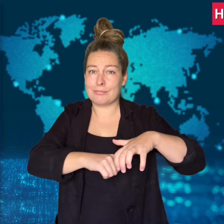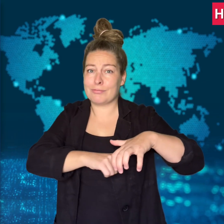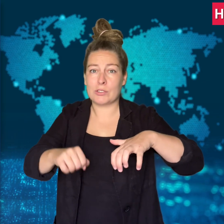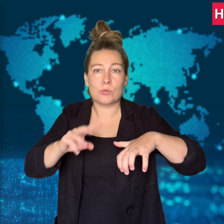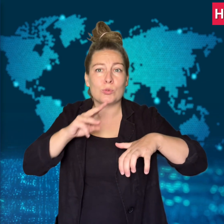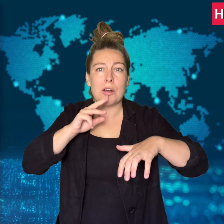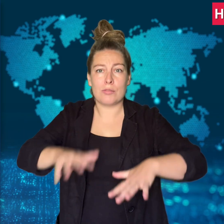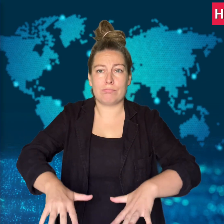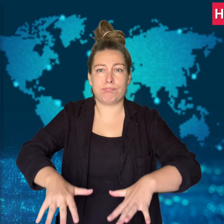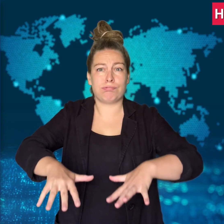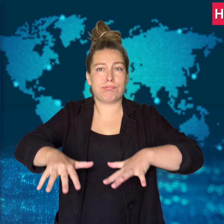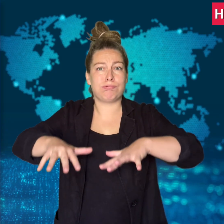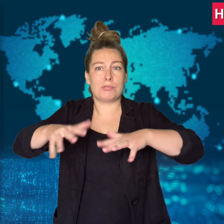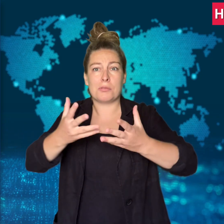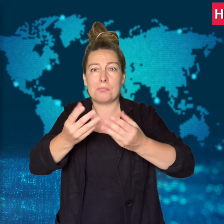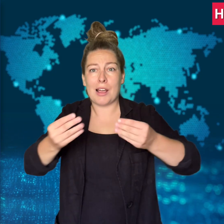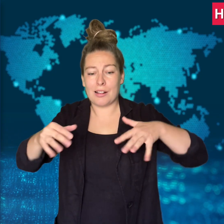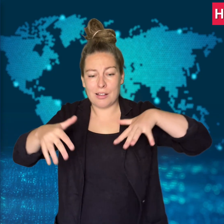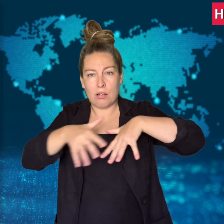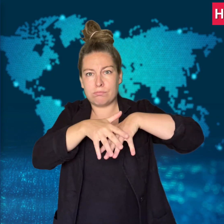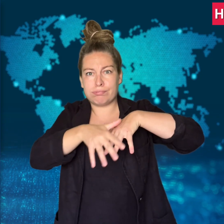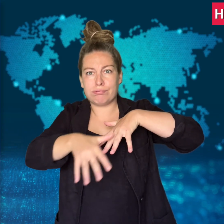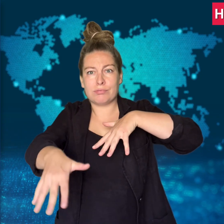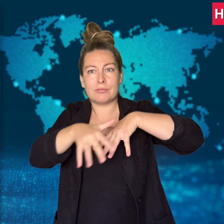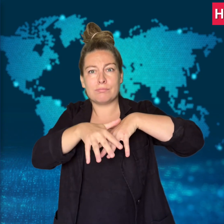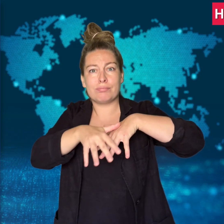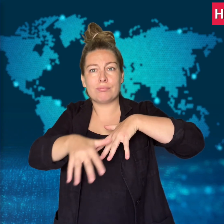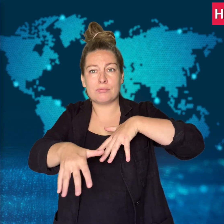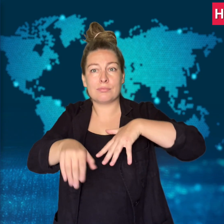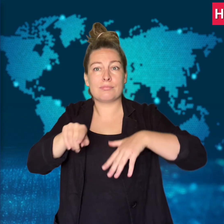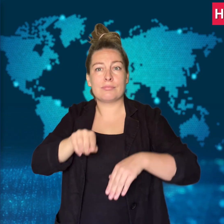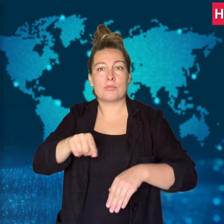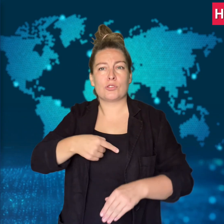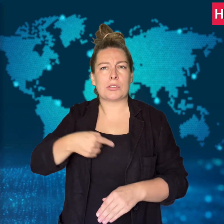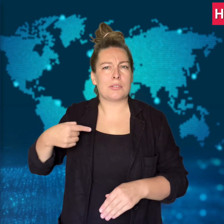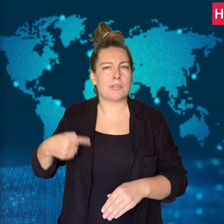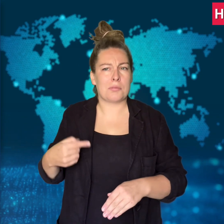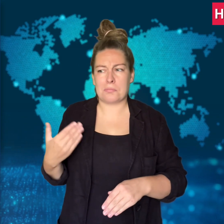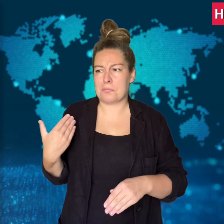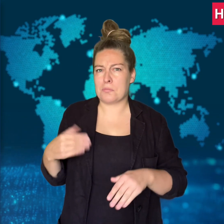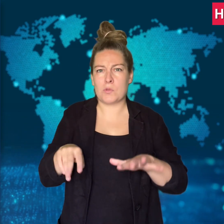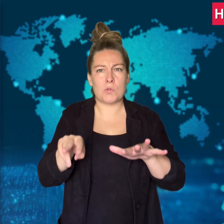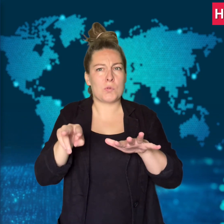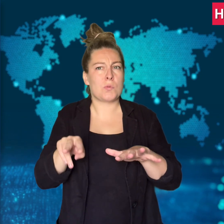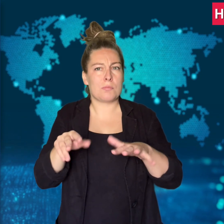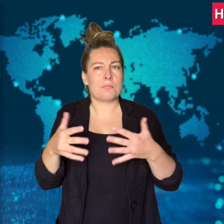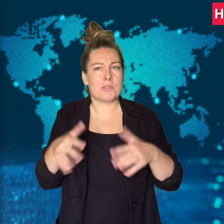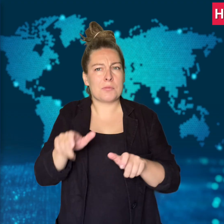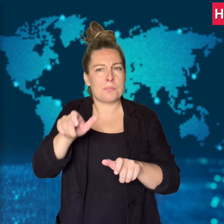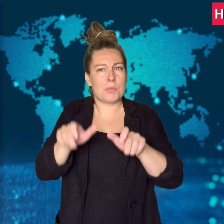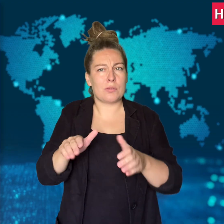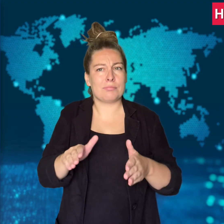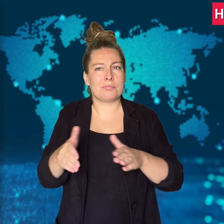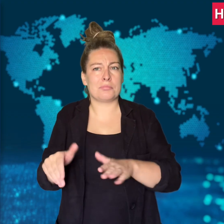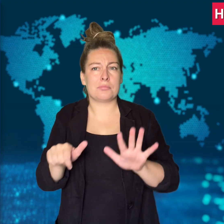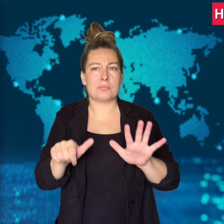at least 60 people have died since July, with more than 30 still missing.